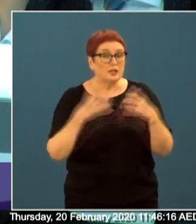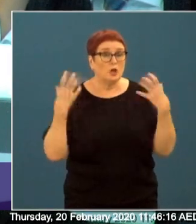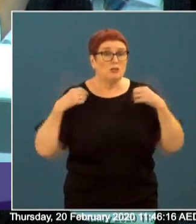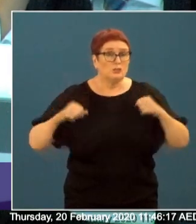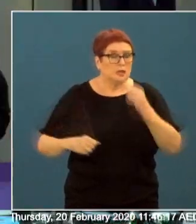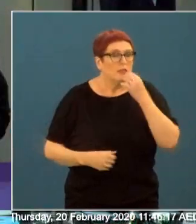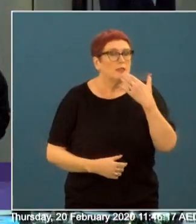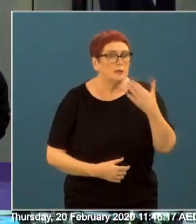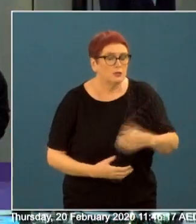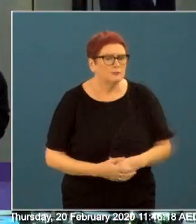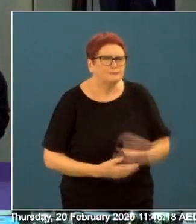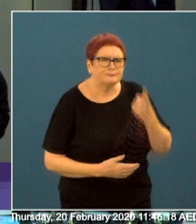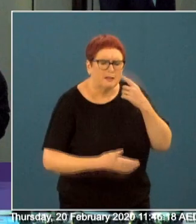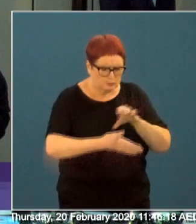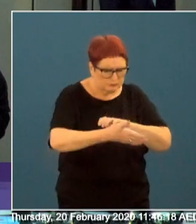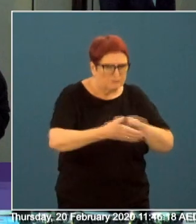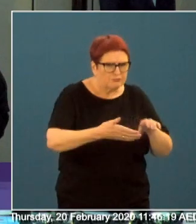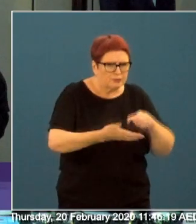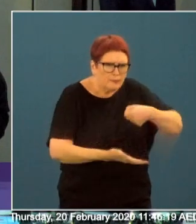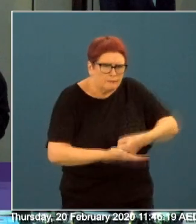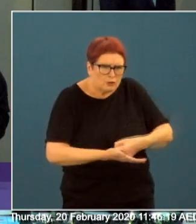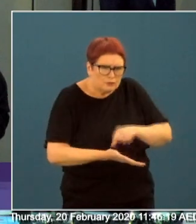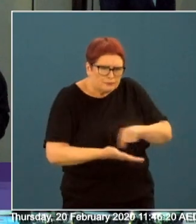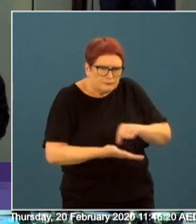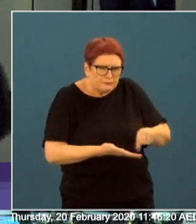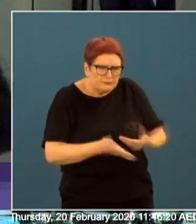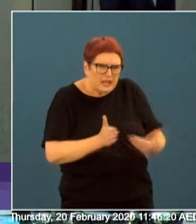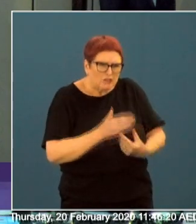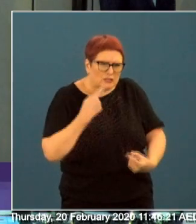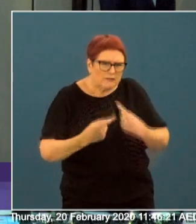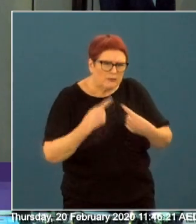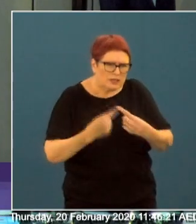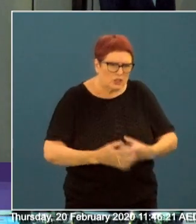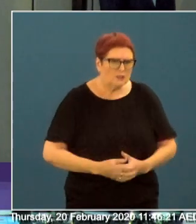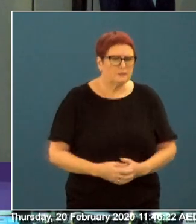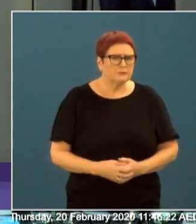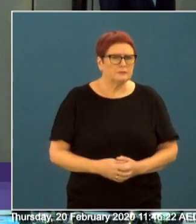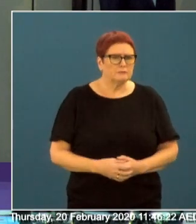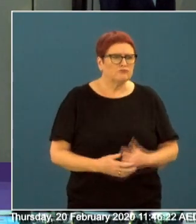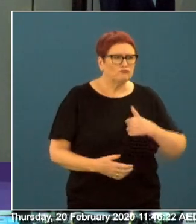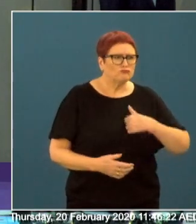Looking at paragraph 37, footnote 32, which — I quite like footnotes.